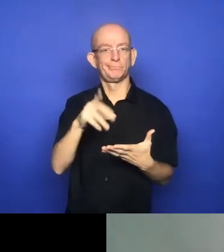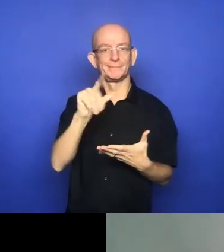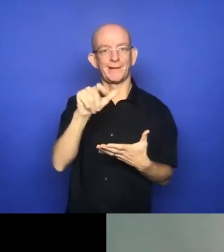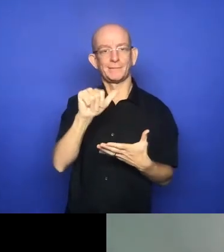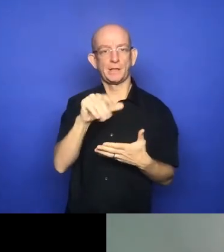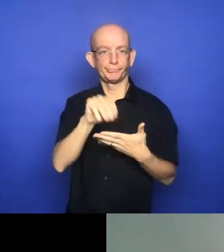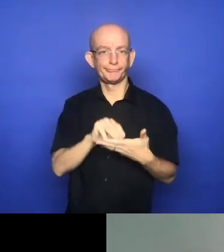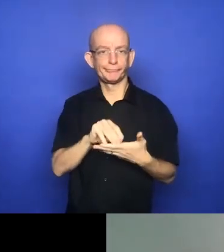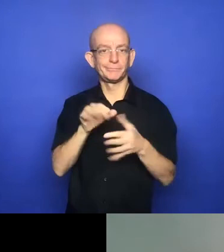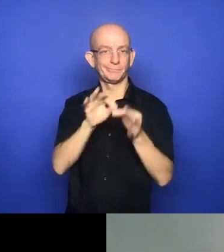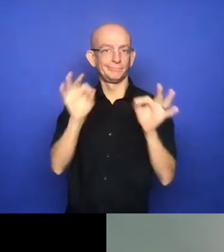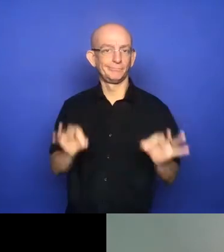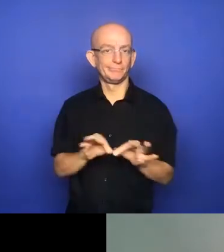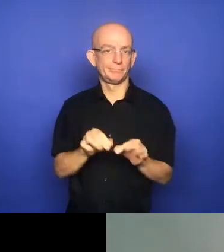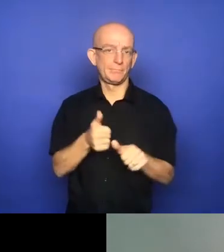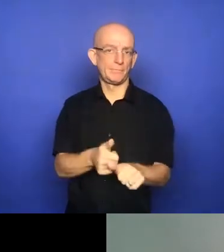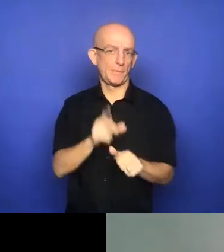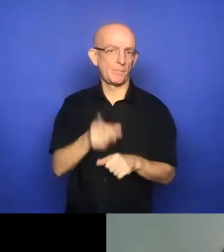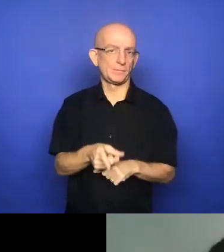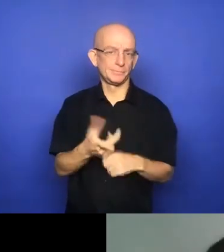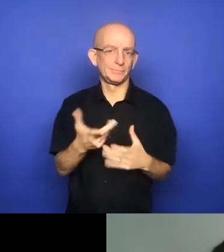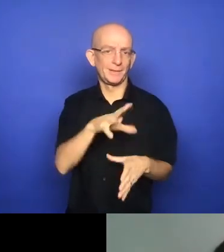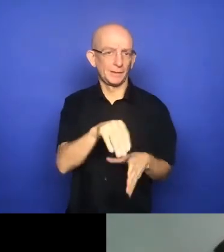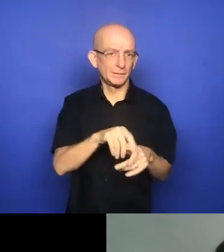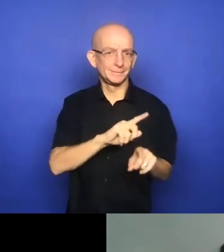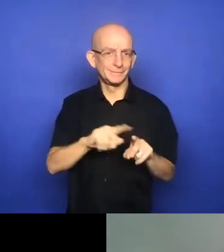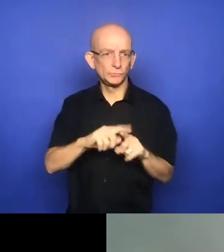Data Charter. The ins inclusive data charter a